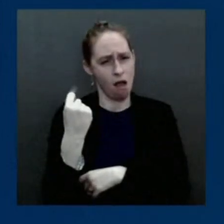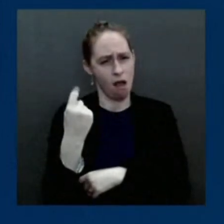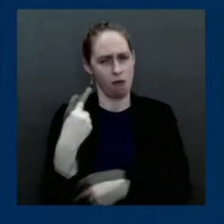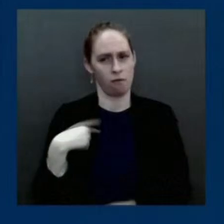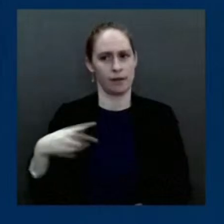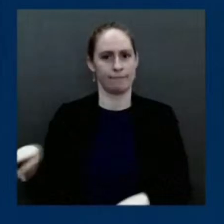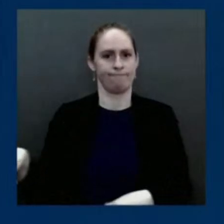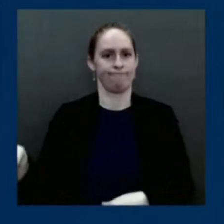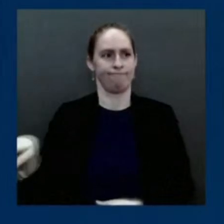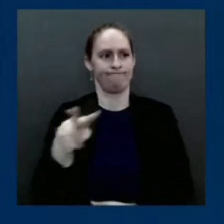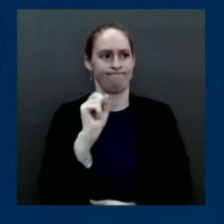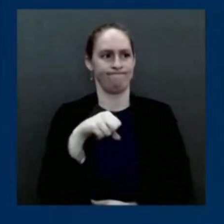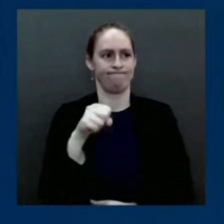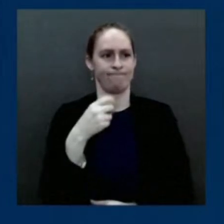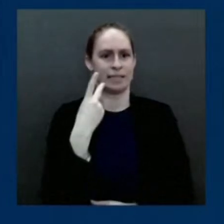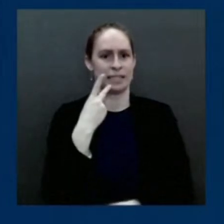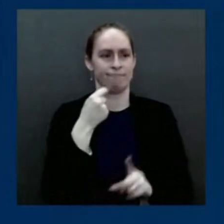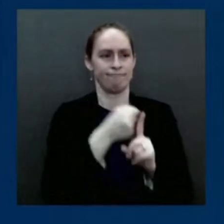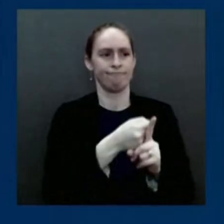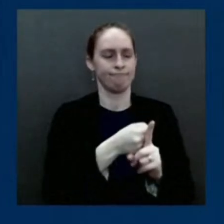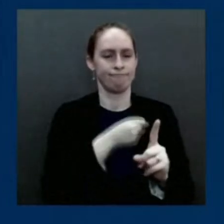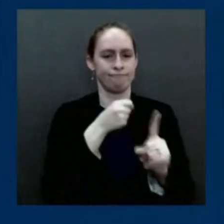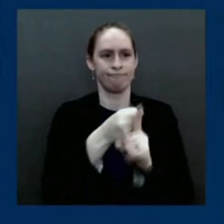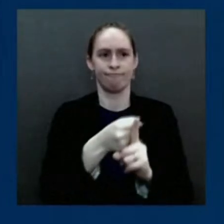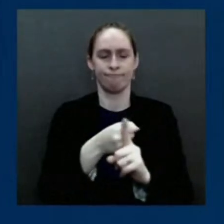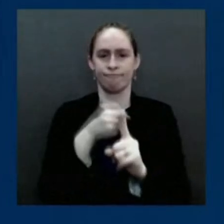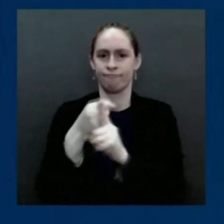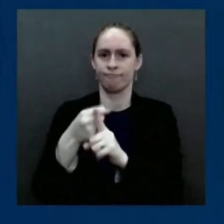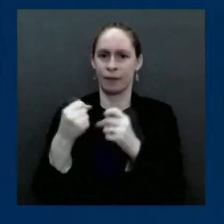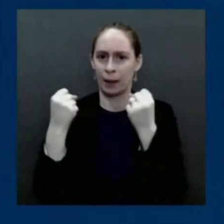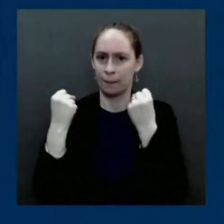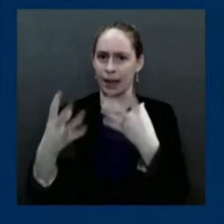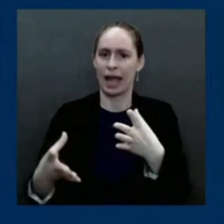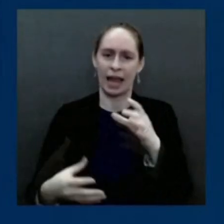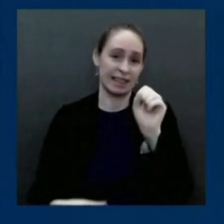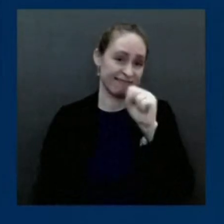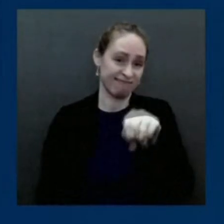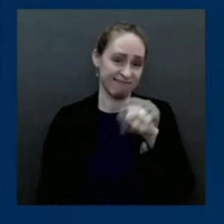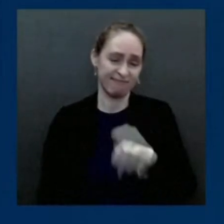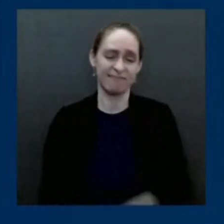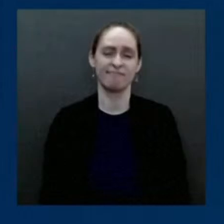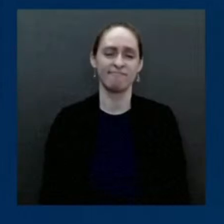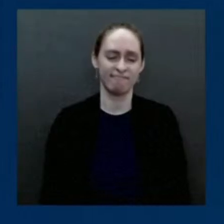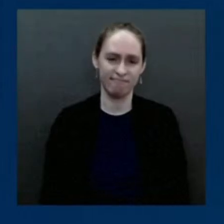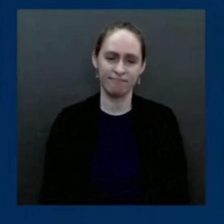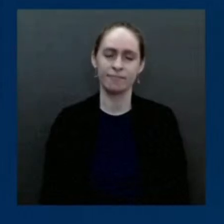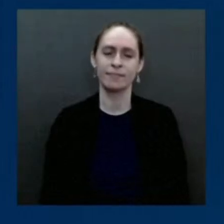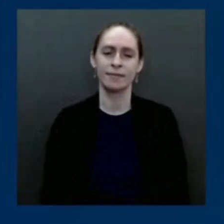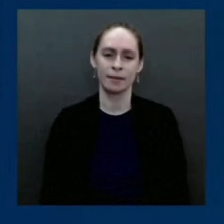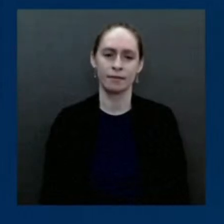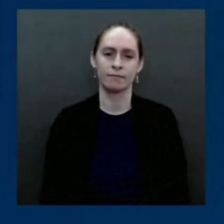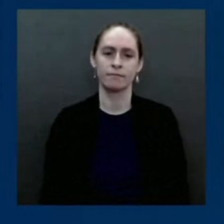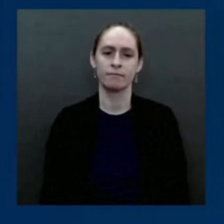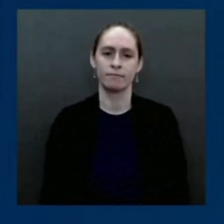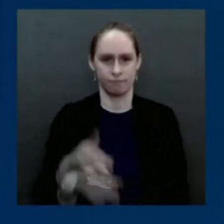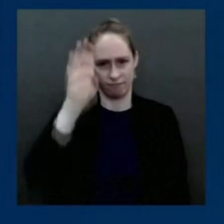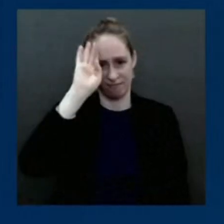THIS COUNTRY IS NOW SEEING AROUND THEM THE HIGH DEGREE OF TRANCE MSIBITY.